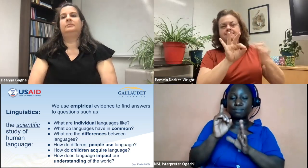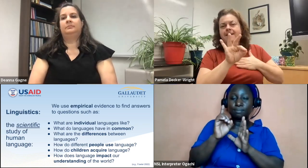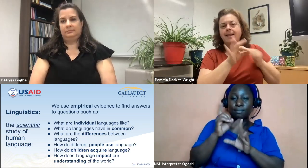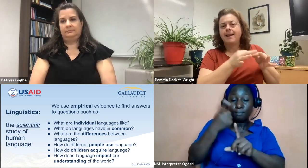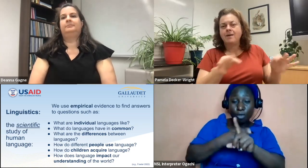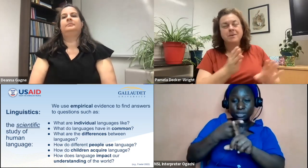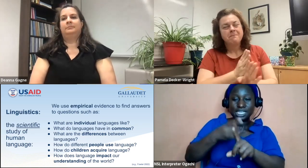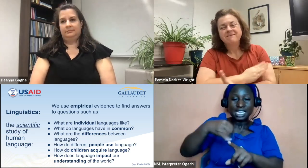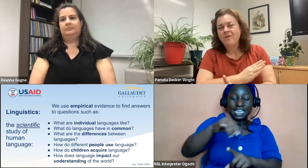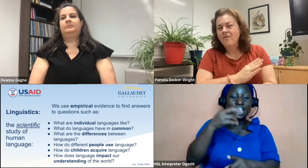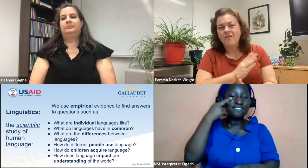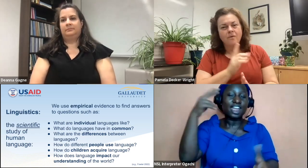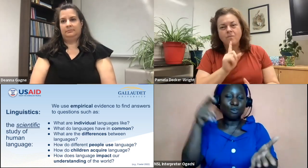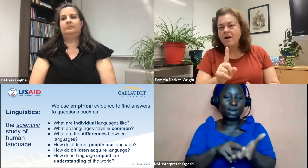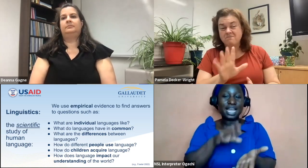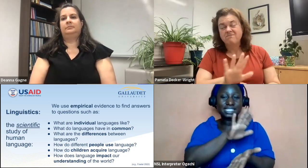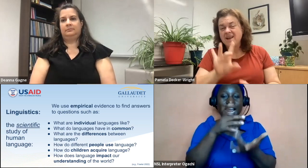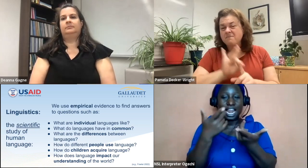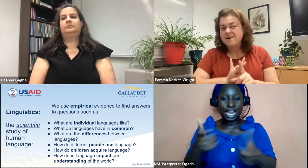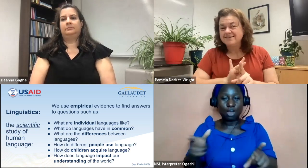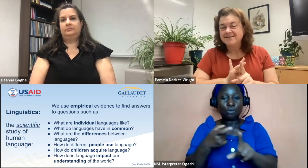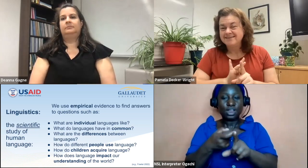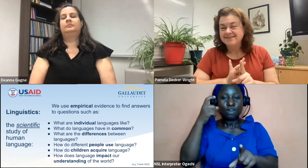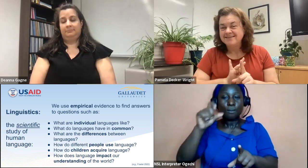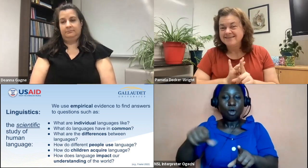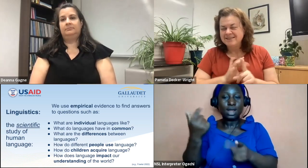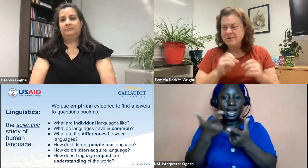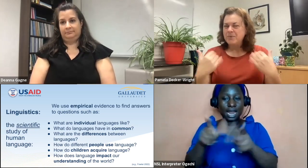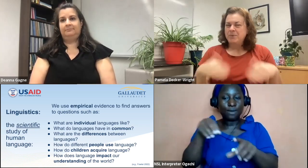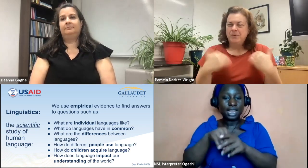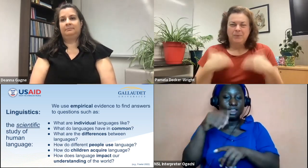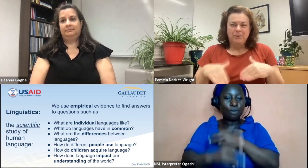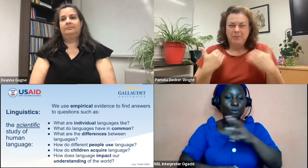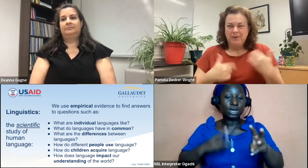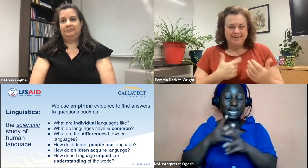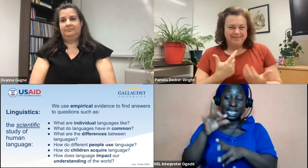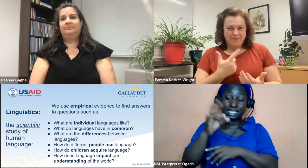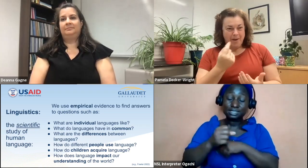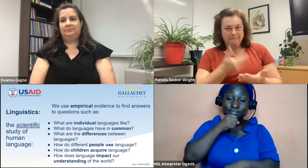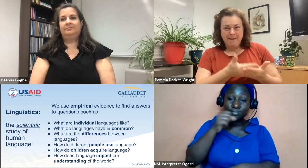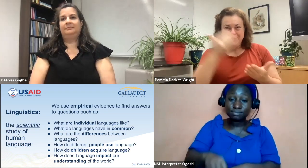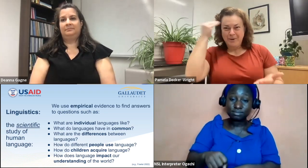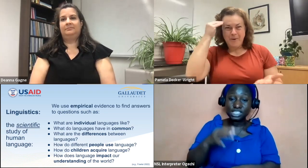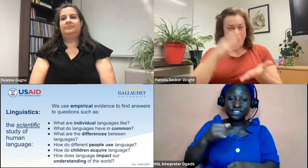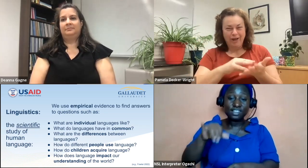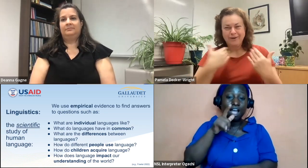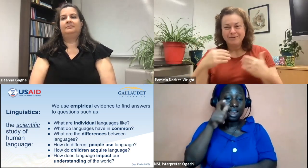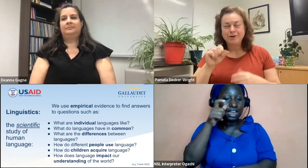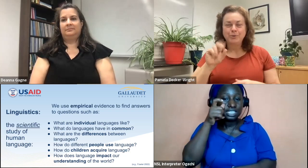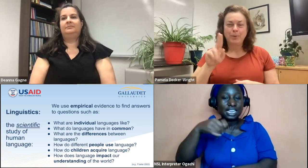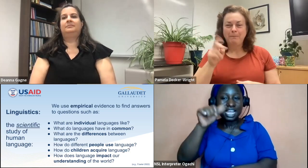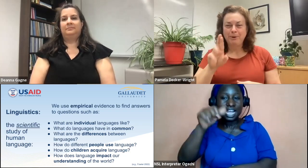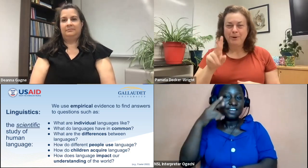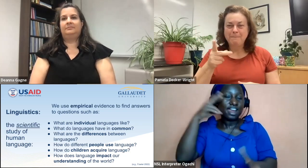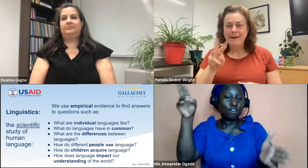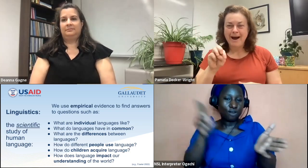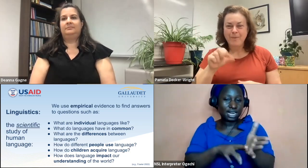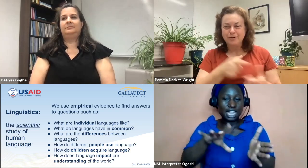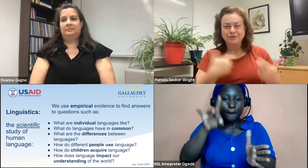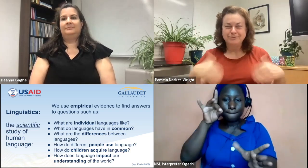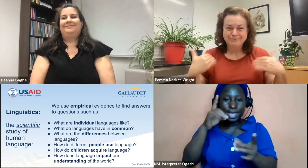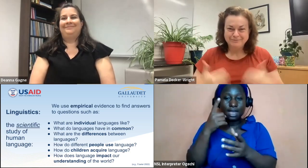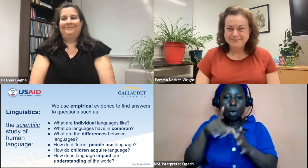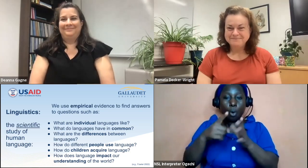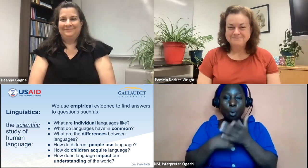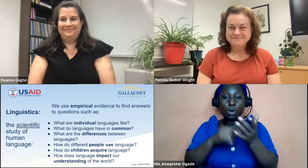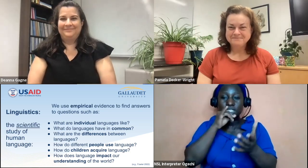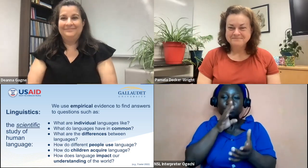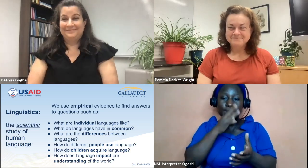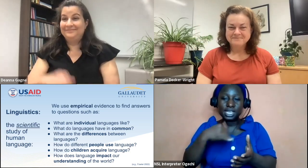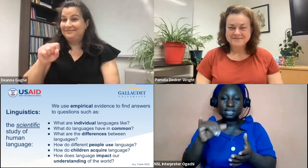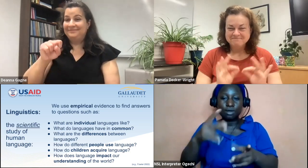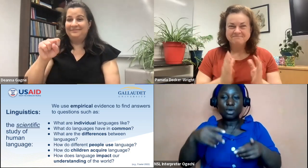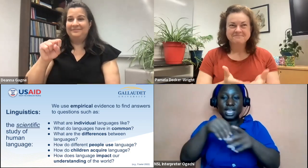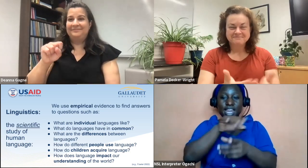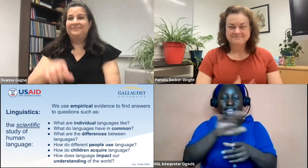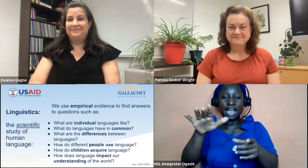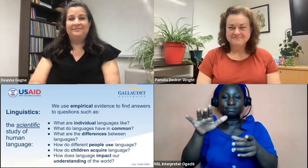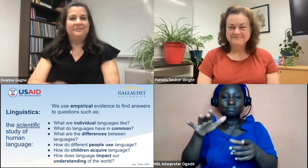they can recognize and pick out what's being produced in their native language. And this starts at the age of one that they are able to distinguish that. So can you imagine? You know the superpowers? These little infants already have